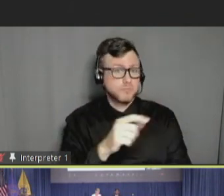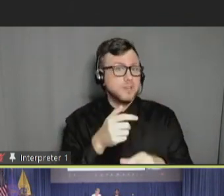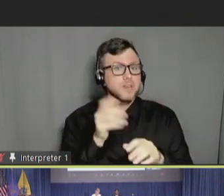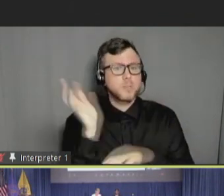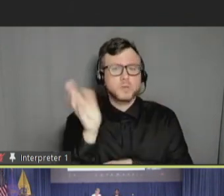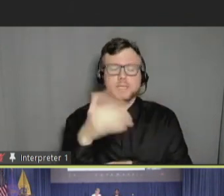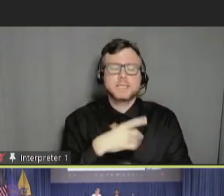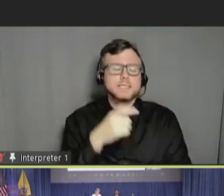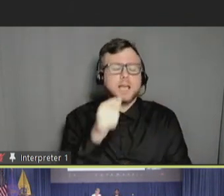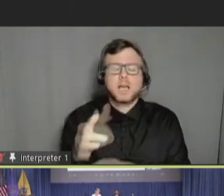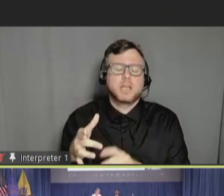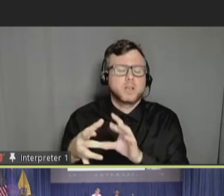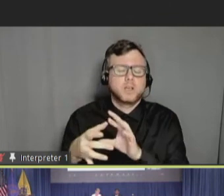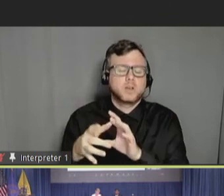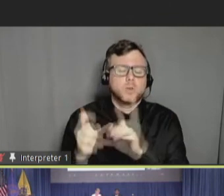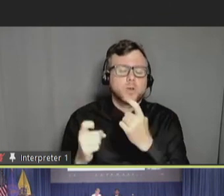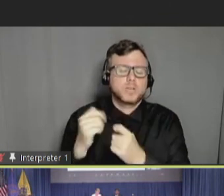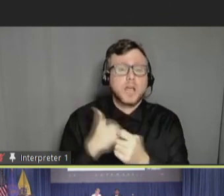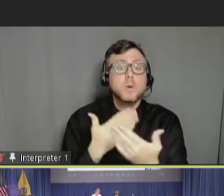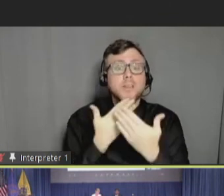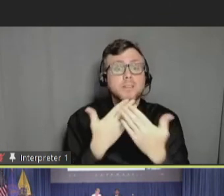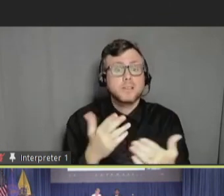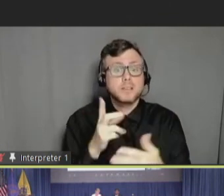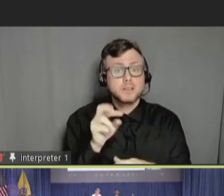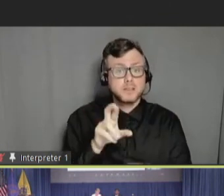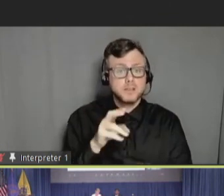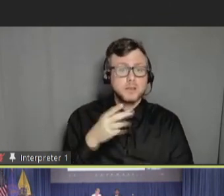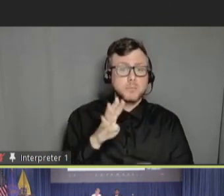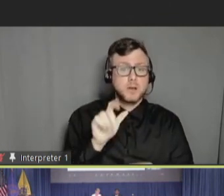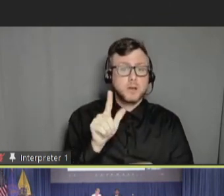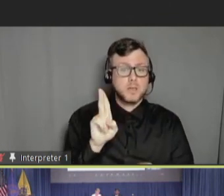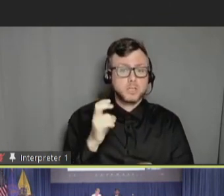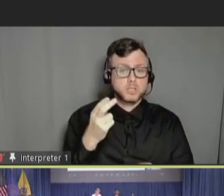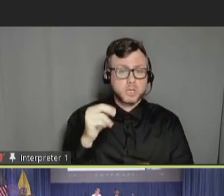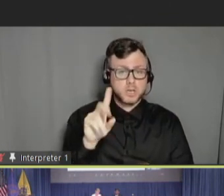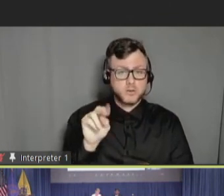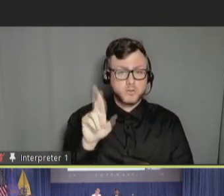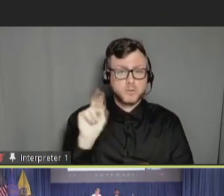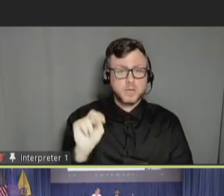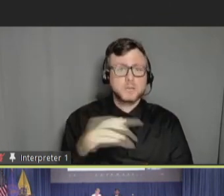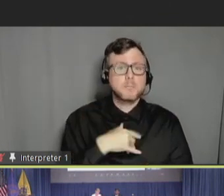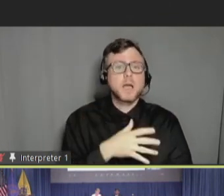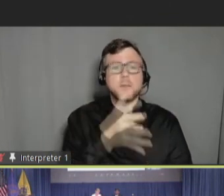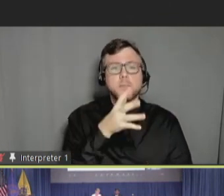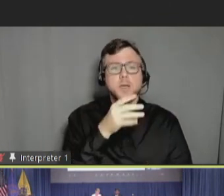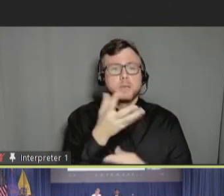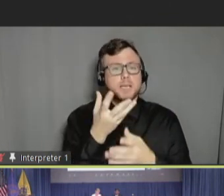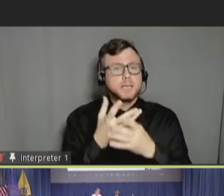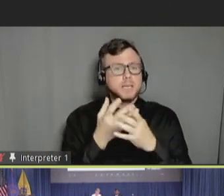wanted to specifically thank Dr. Balachandran. My mom died of pancreatic cancer. And so,